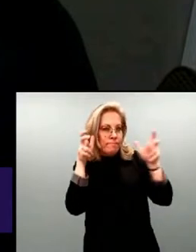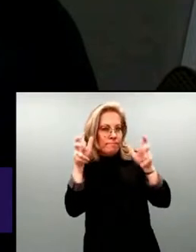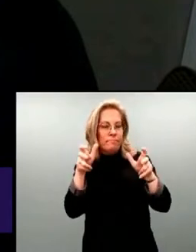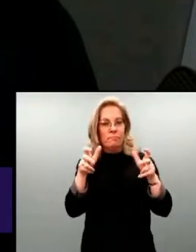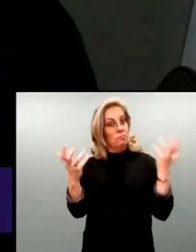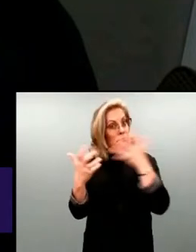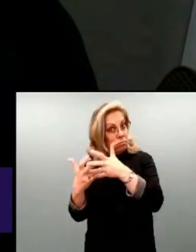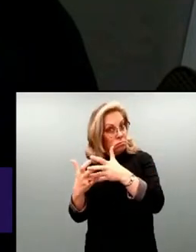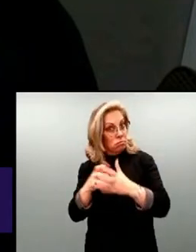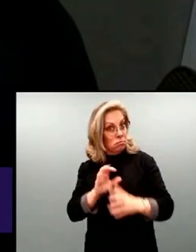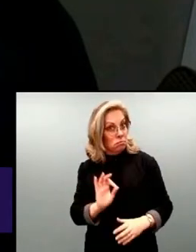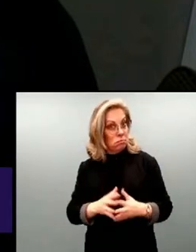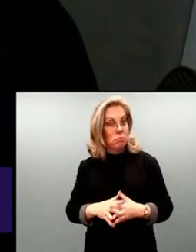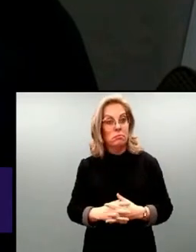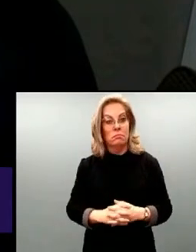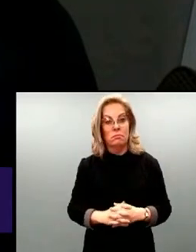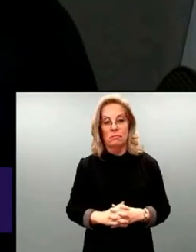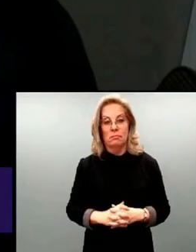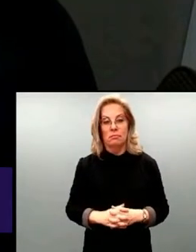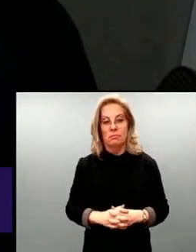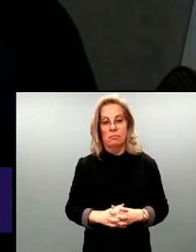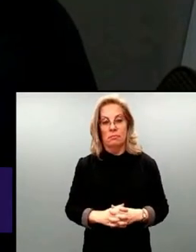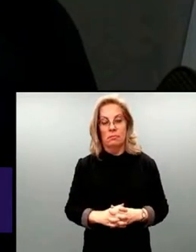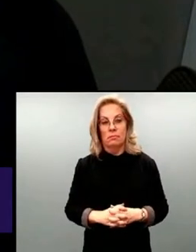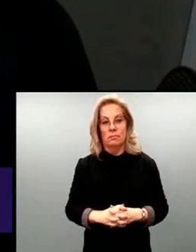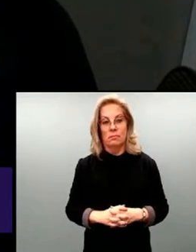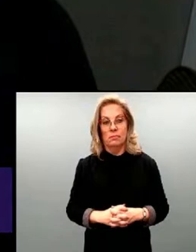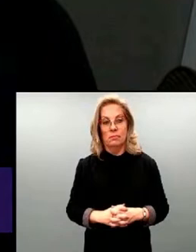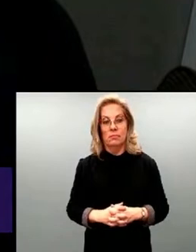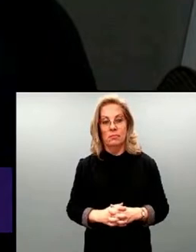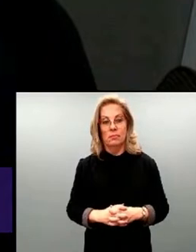No. No. Unfortunately, no, that's not the case.